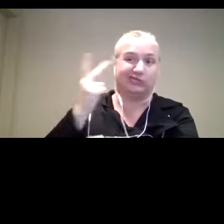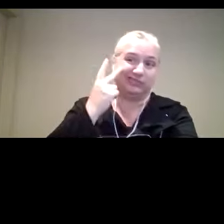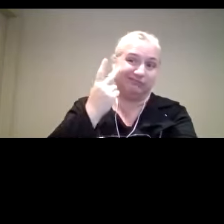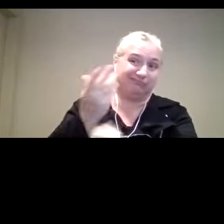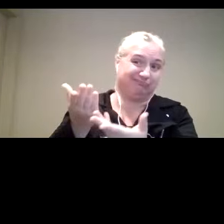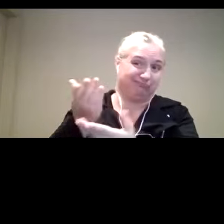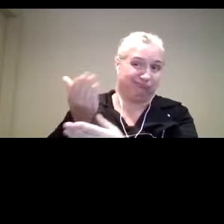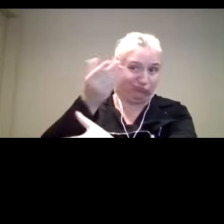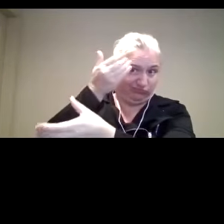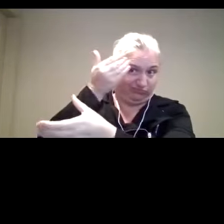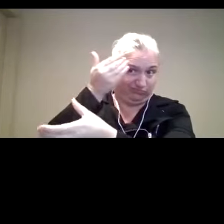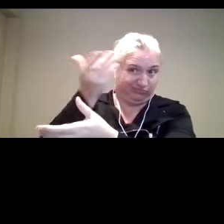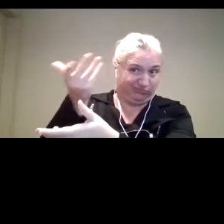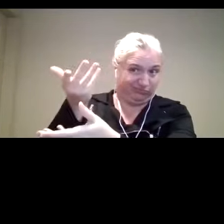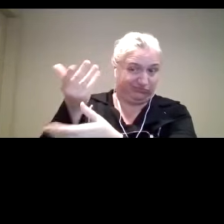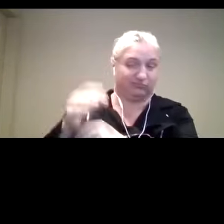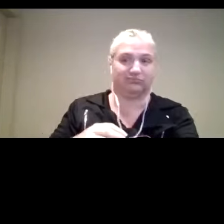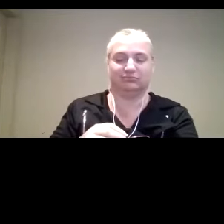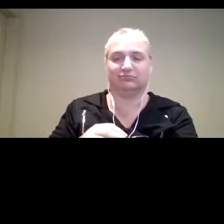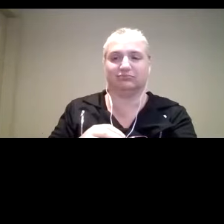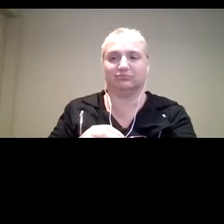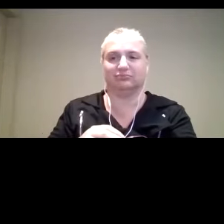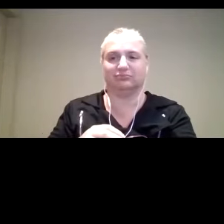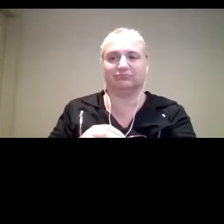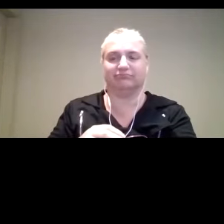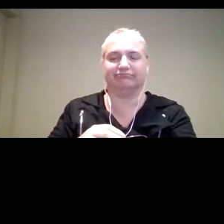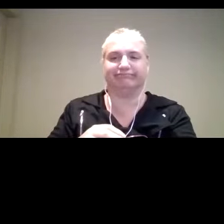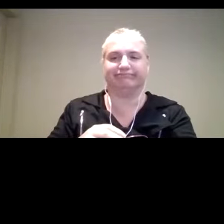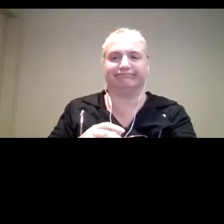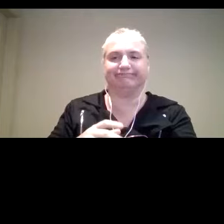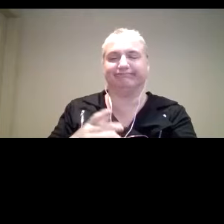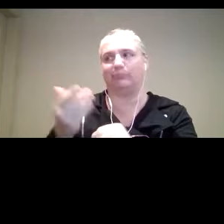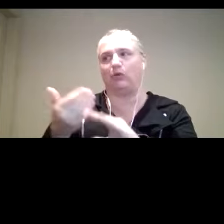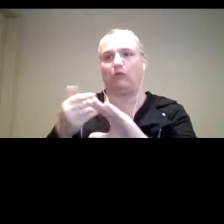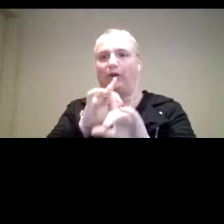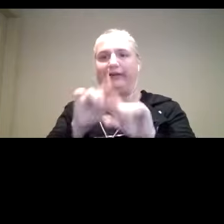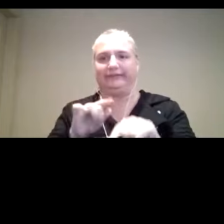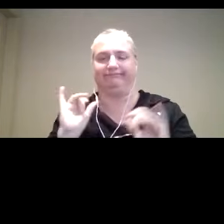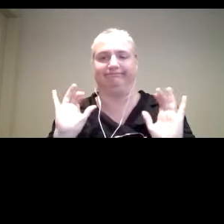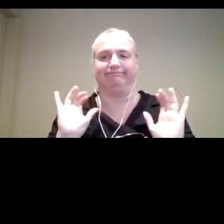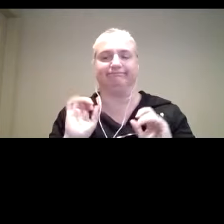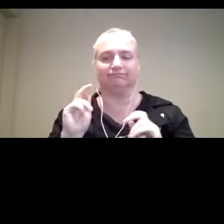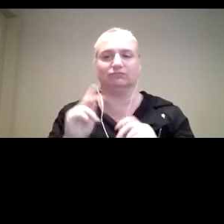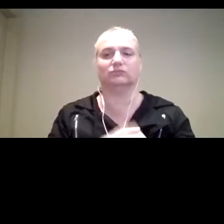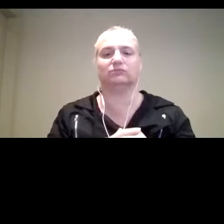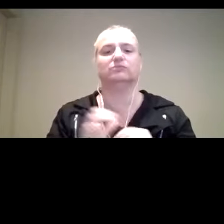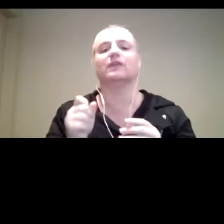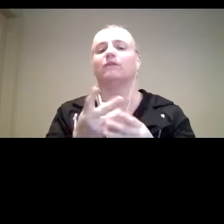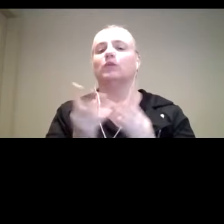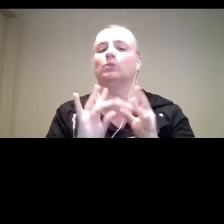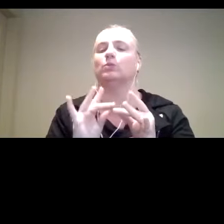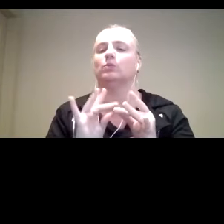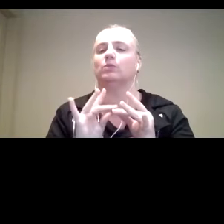[Host] All right. Question. [Nicki] Sorry, I can't answer that better. [Host] Got a couple more. Another one, what if it is deemed